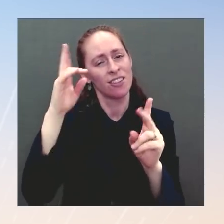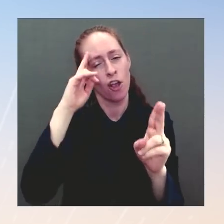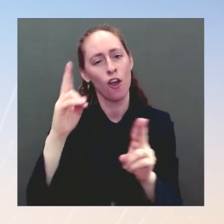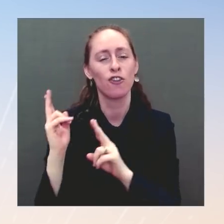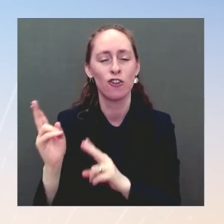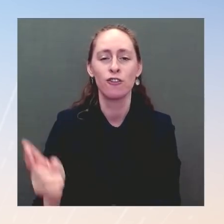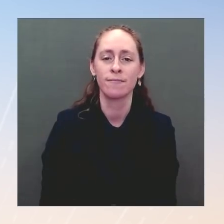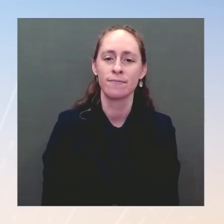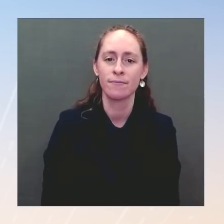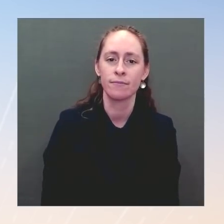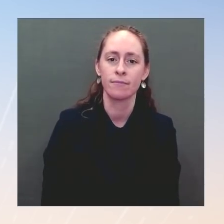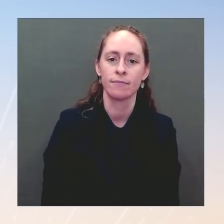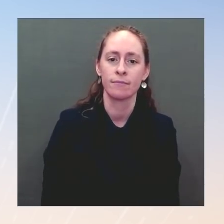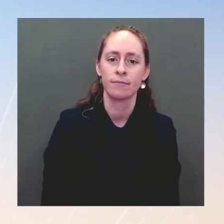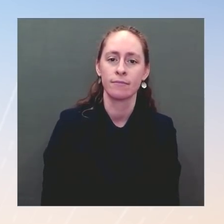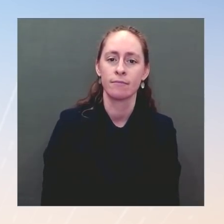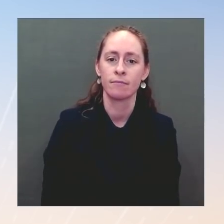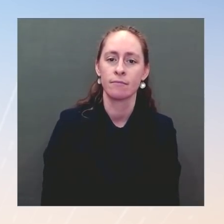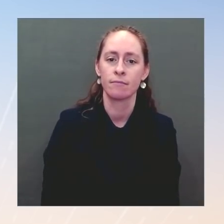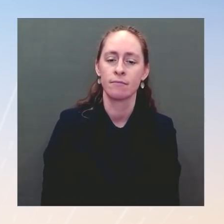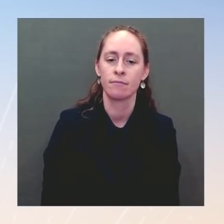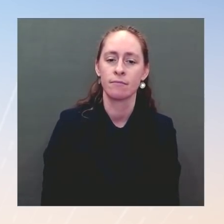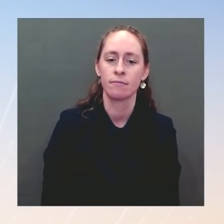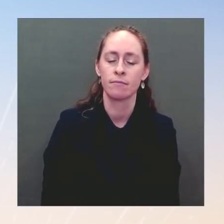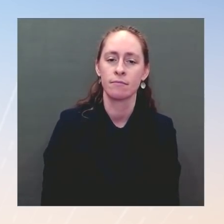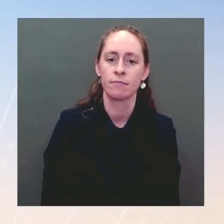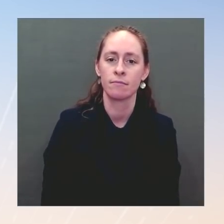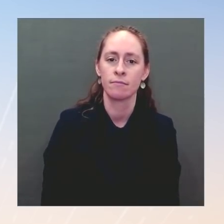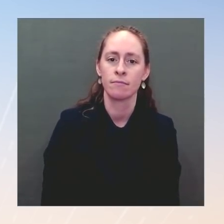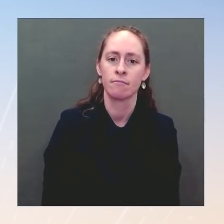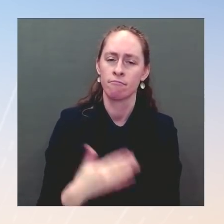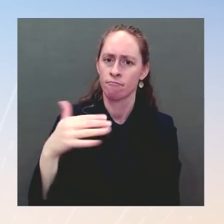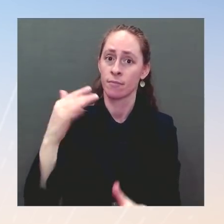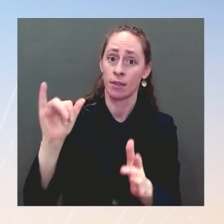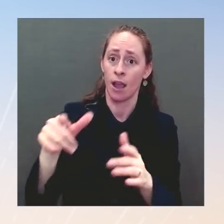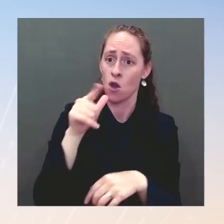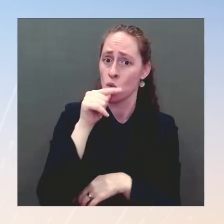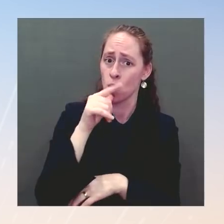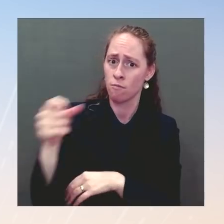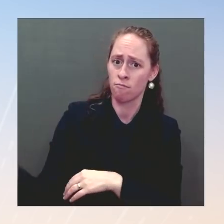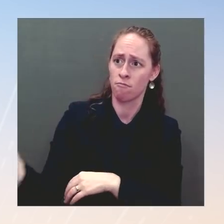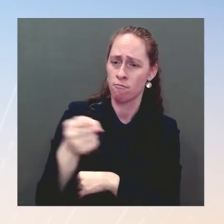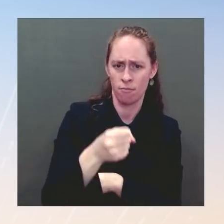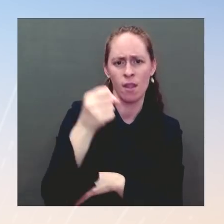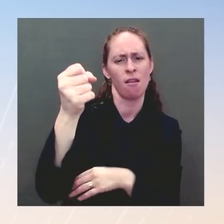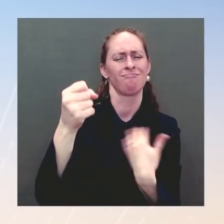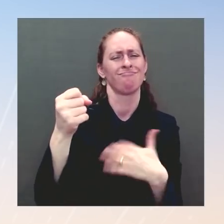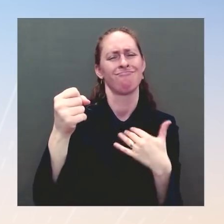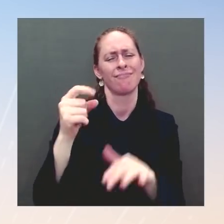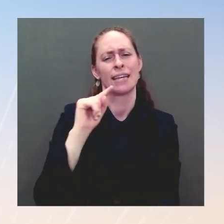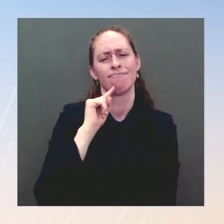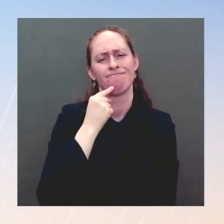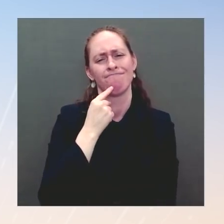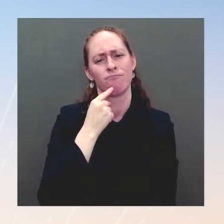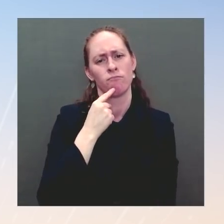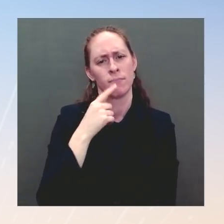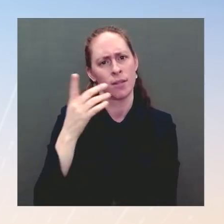and nominating someone to the Supreme Court very seriously. That's why he has been spending time not just studying bios,